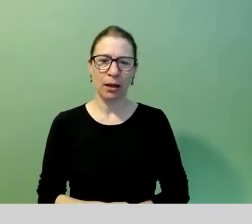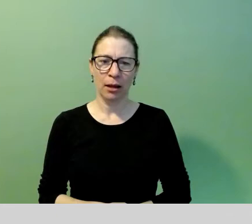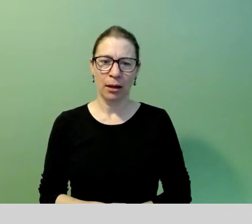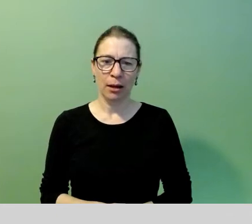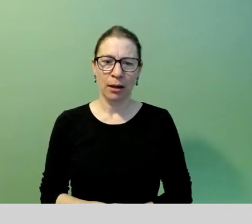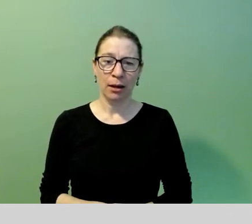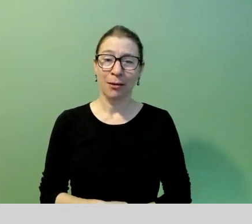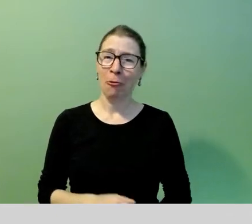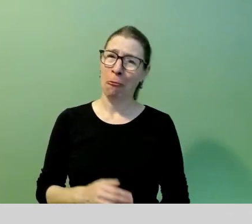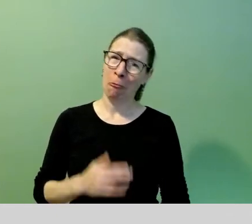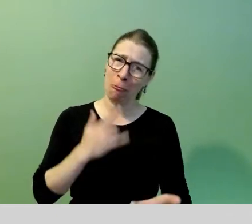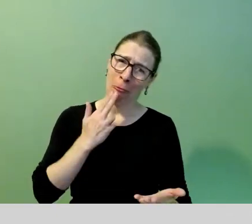Isn't he cute?